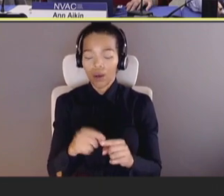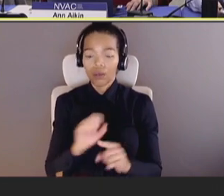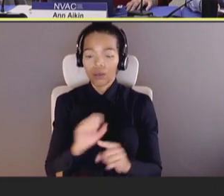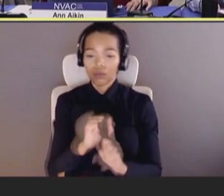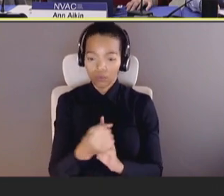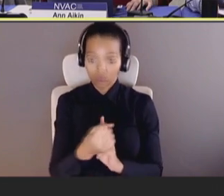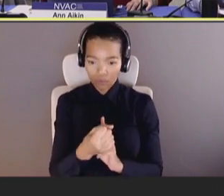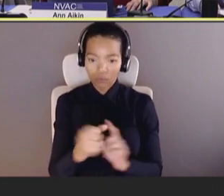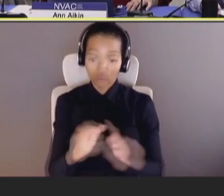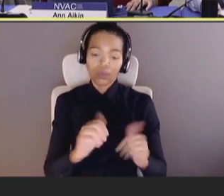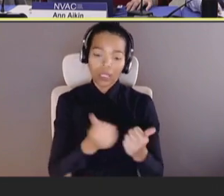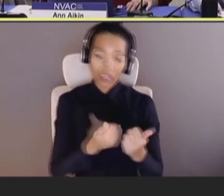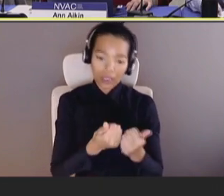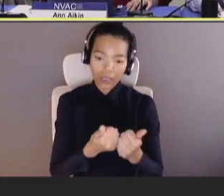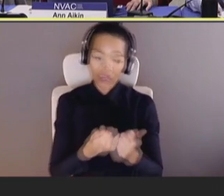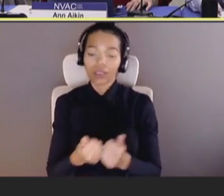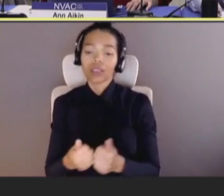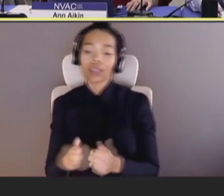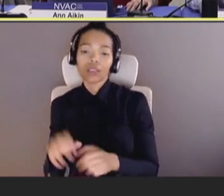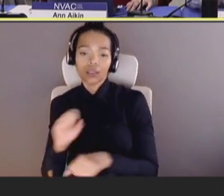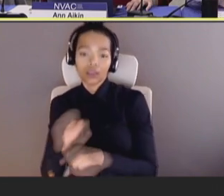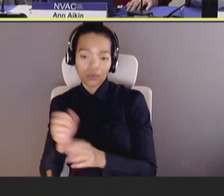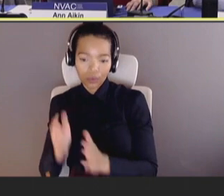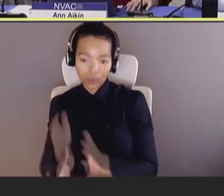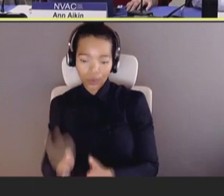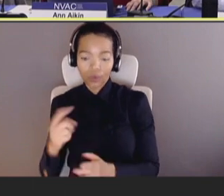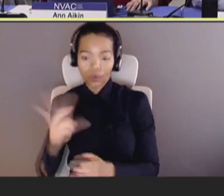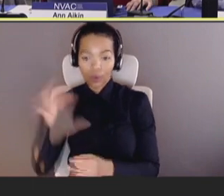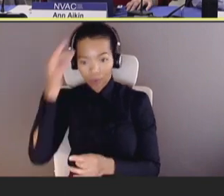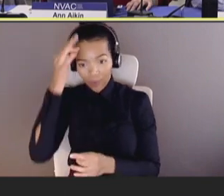or officers of the federal government can establish or control committees